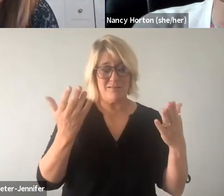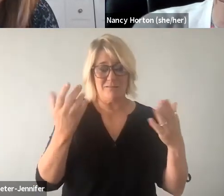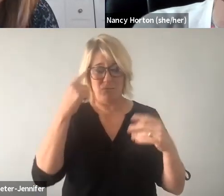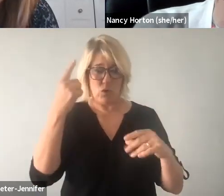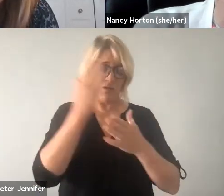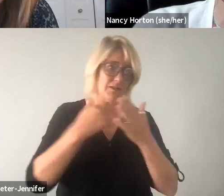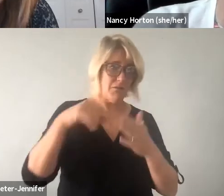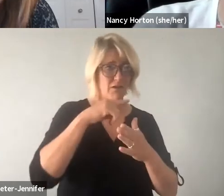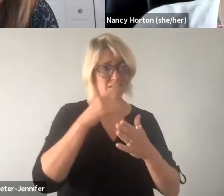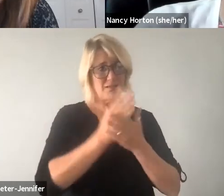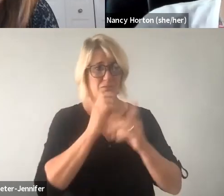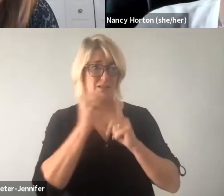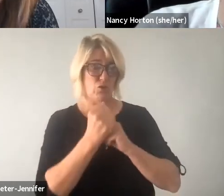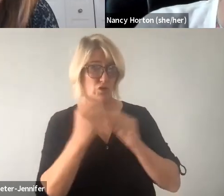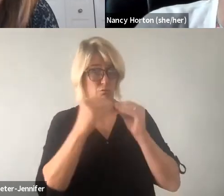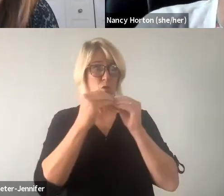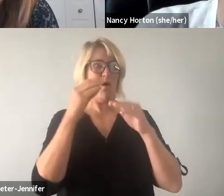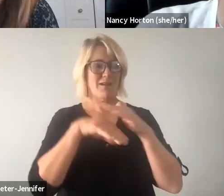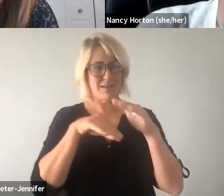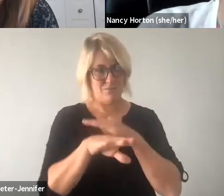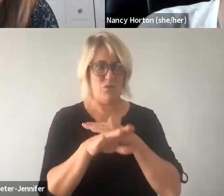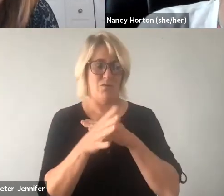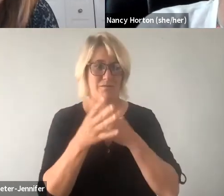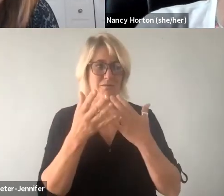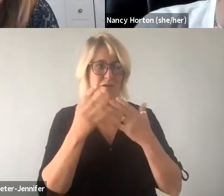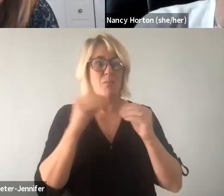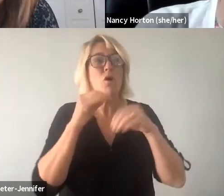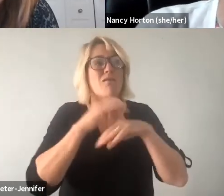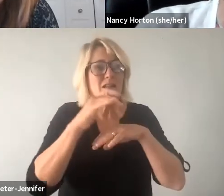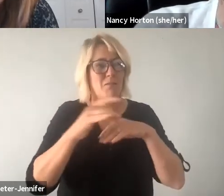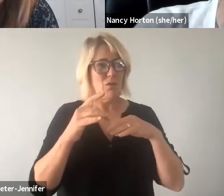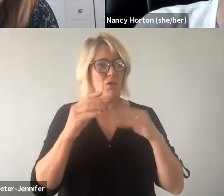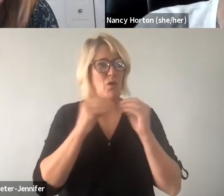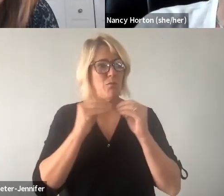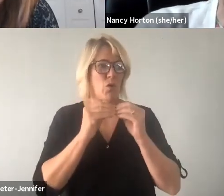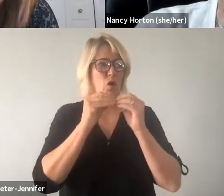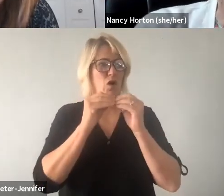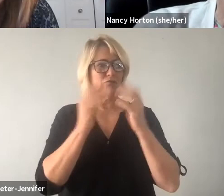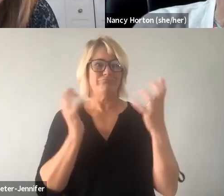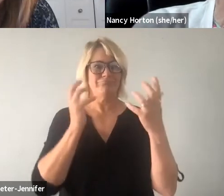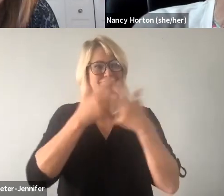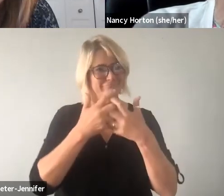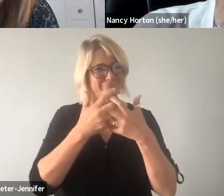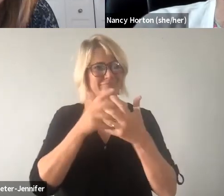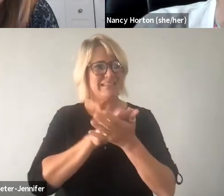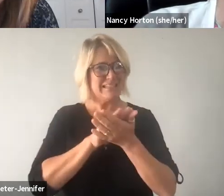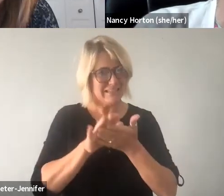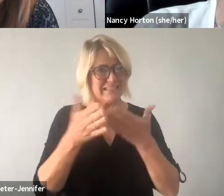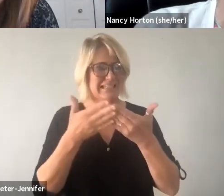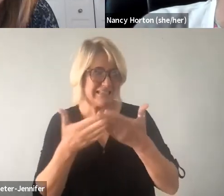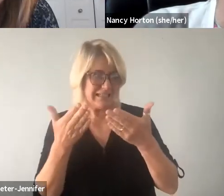to go on a website or an app to do anything, right. While this is great, it opens up a lot of opportunities, if or some of us, in some cases, it makes